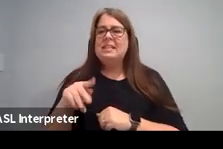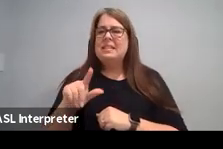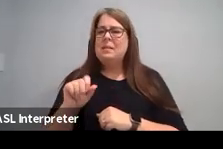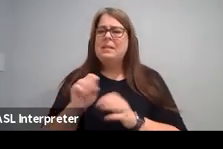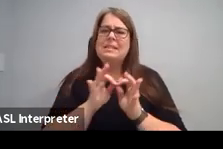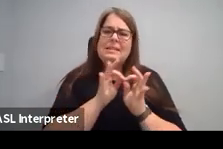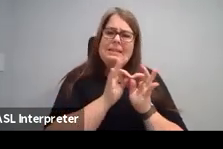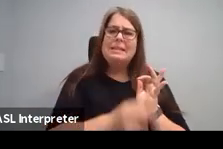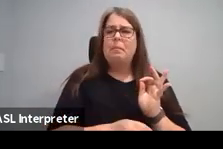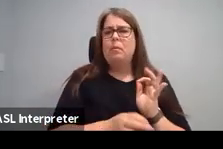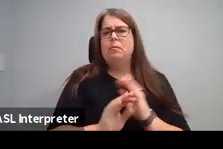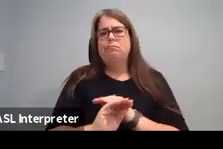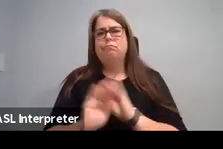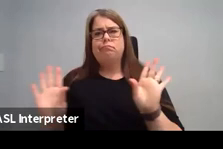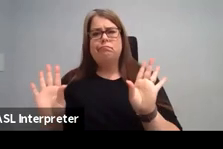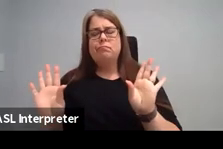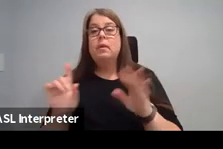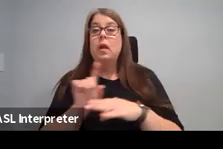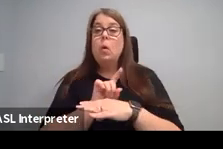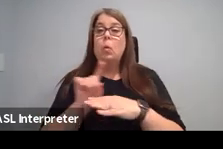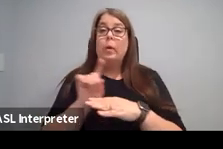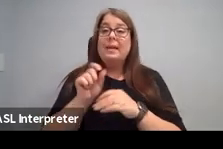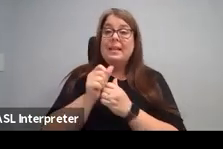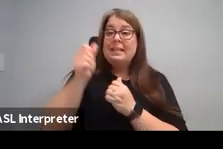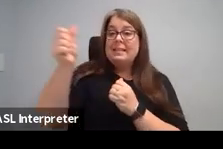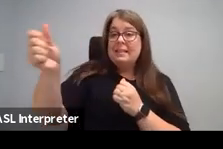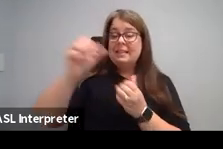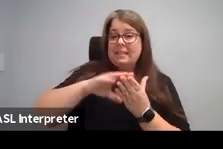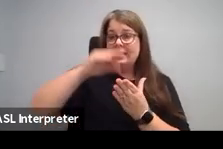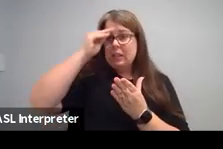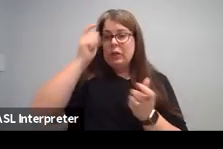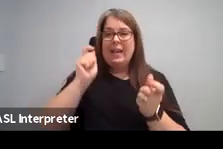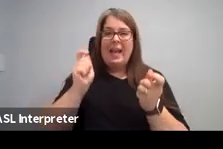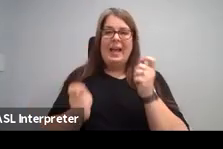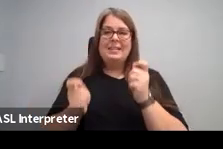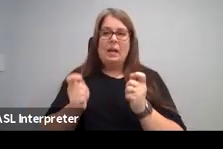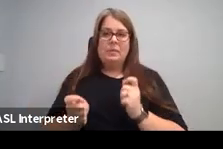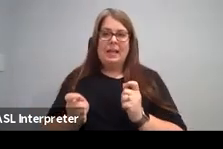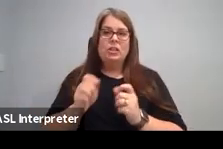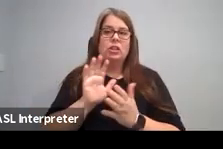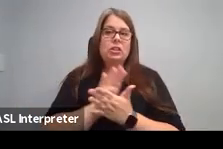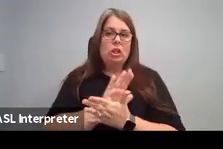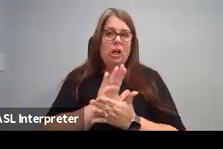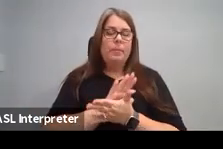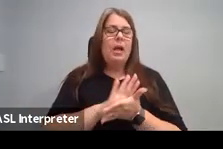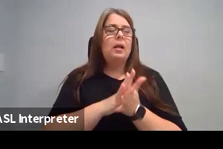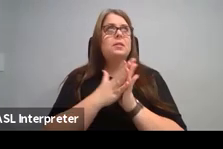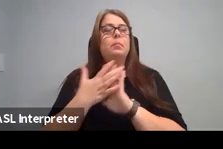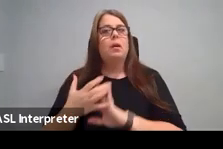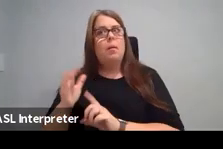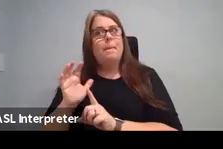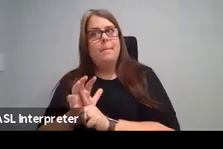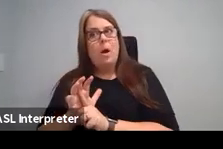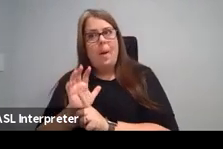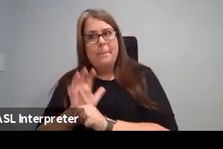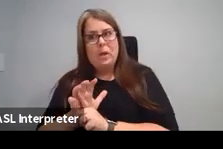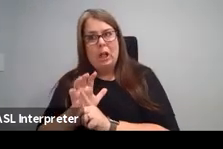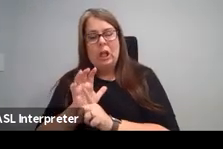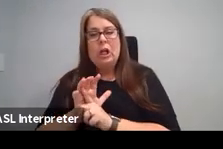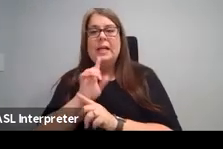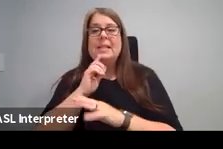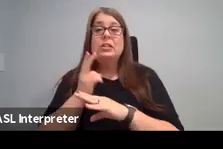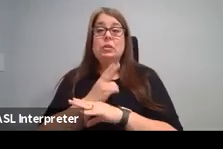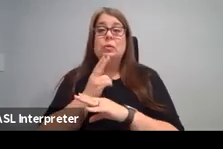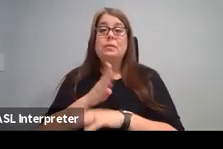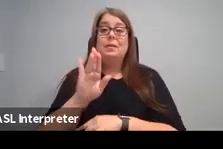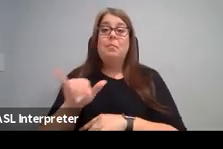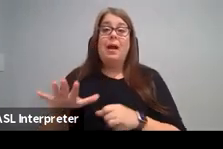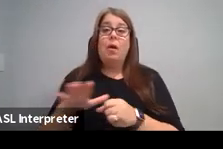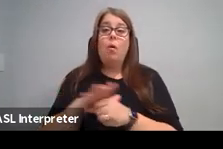Allison Frenzel : The weekly distance learning adaptation document has apparently become a very popular document. It has been used by districts and county offices to develop full courses.